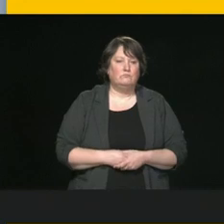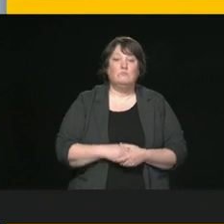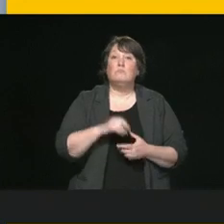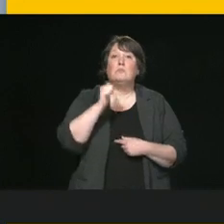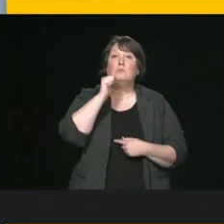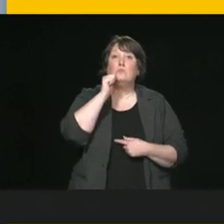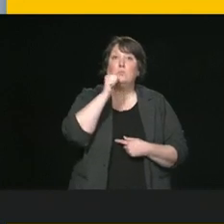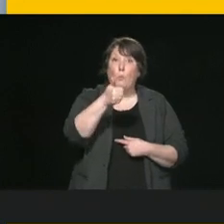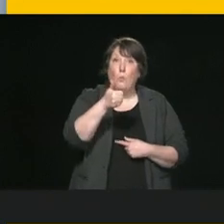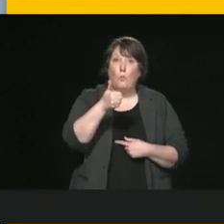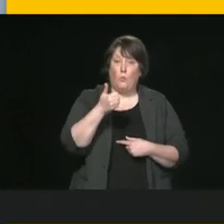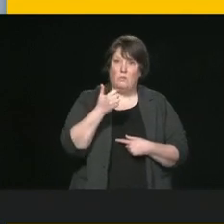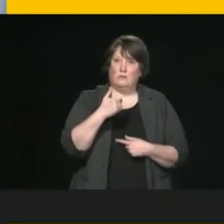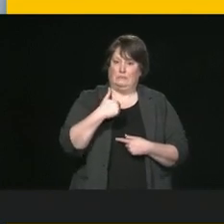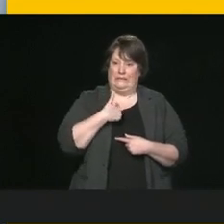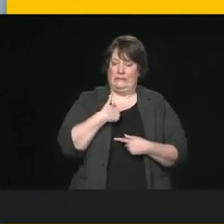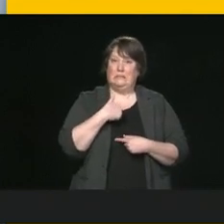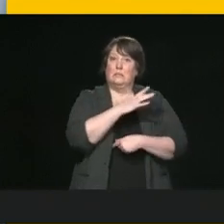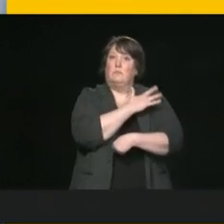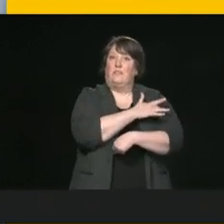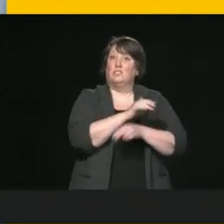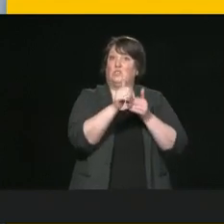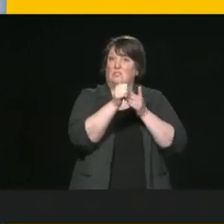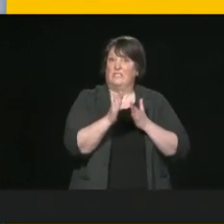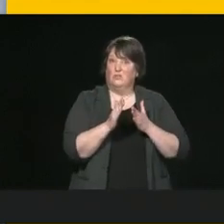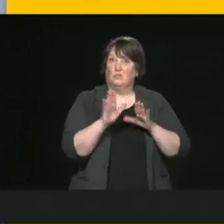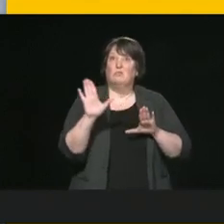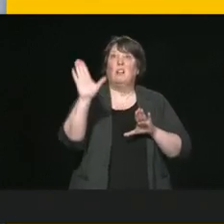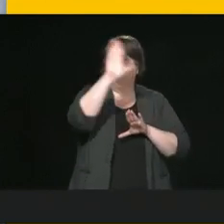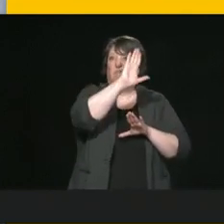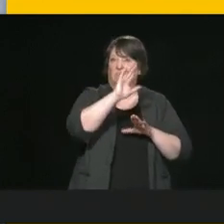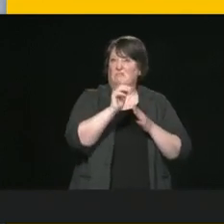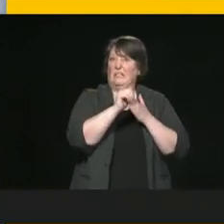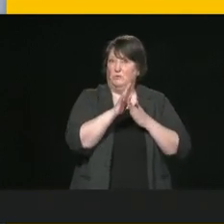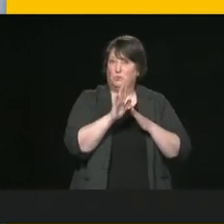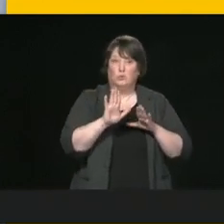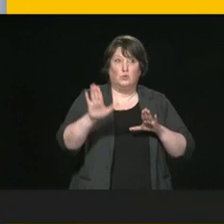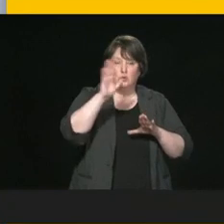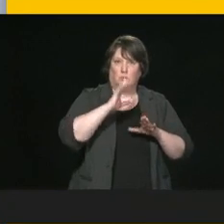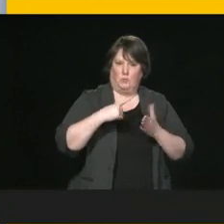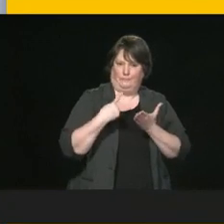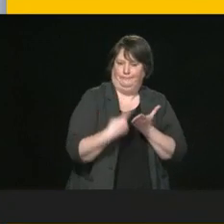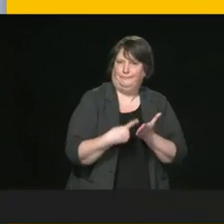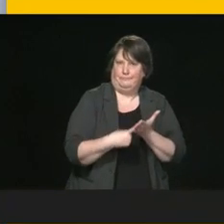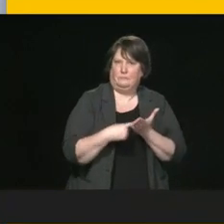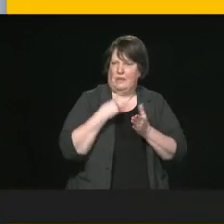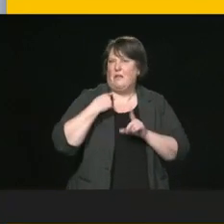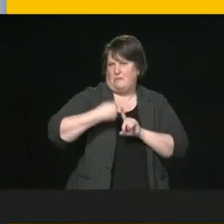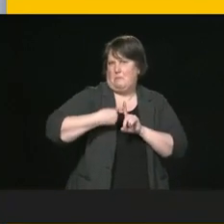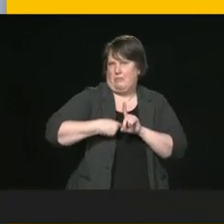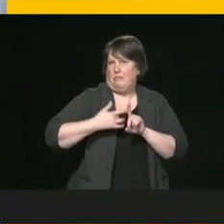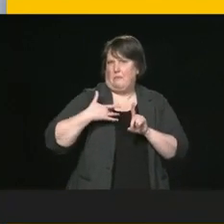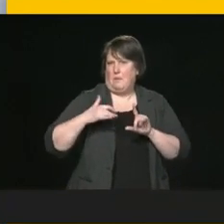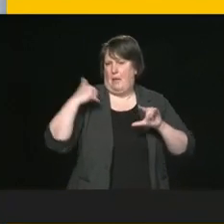AND YOU NEED SUPPORT RIGHT NOW. TOMORROW, IN OUR WEEKLY MEETING, I WILL DISCUSS WITH